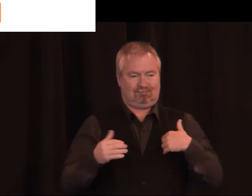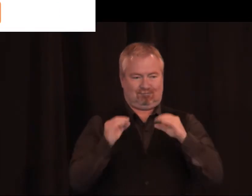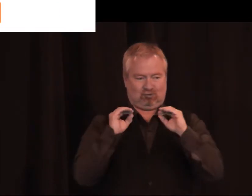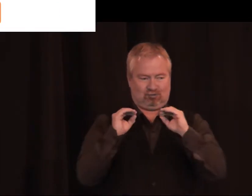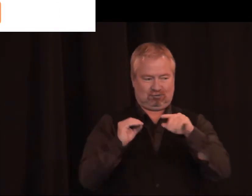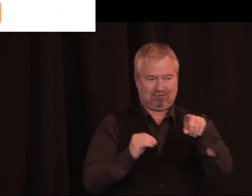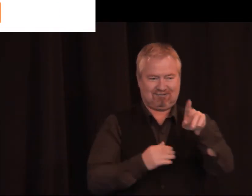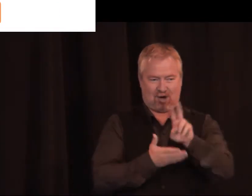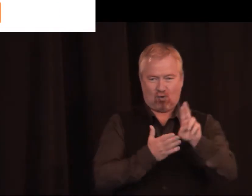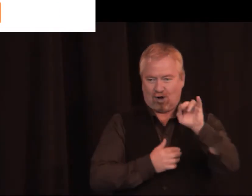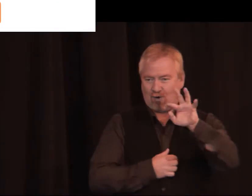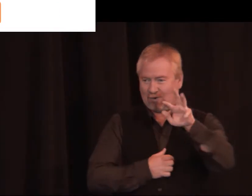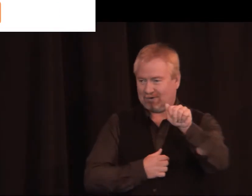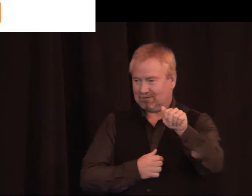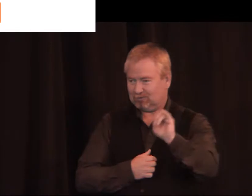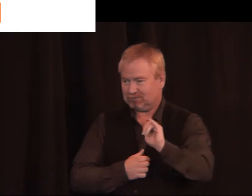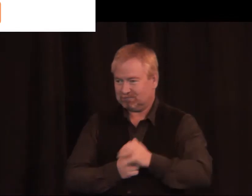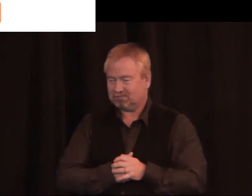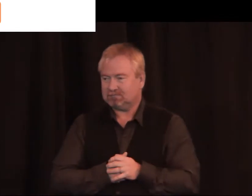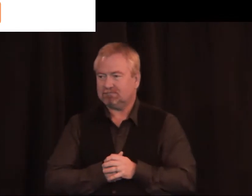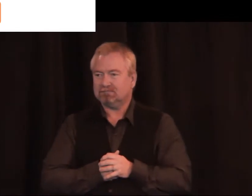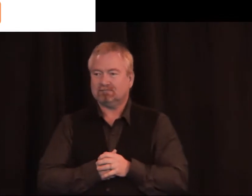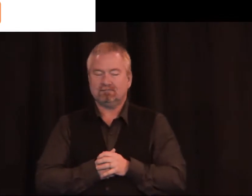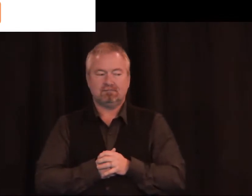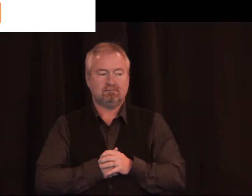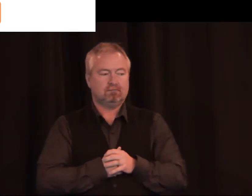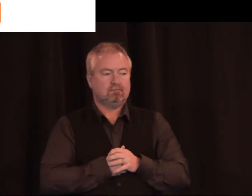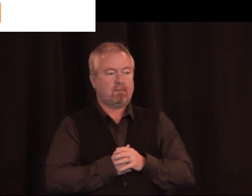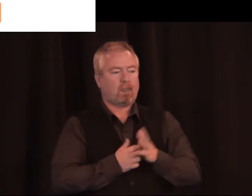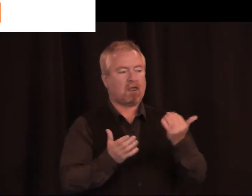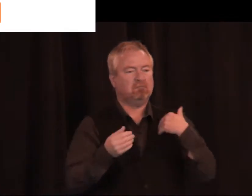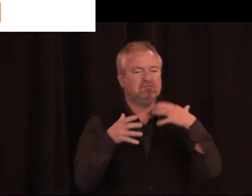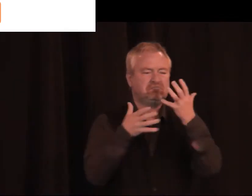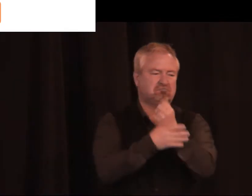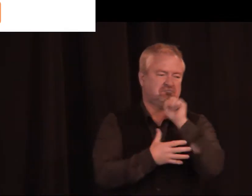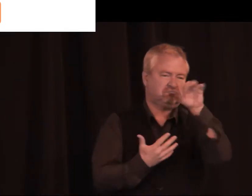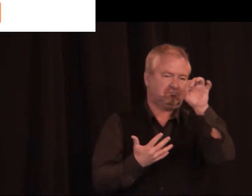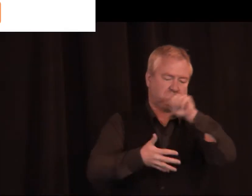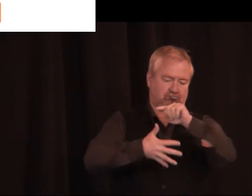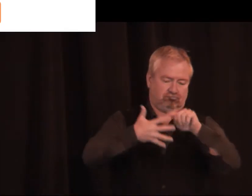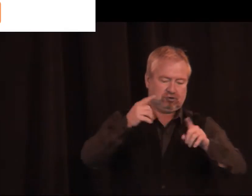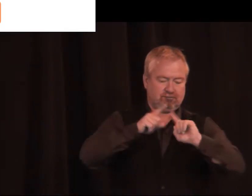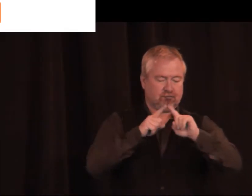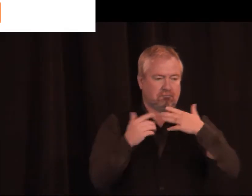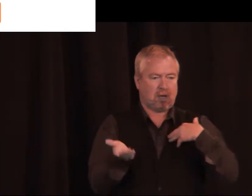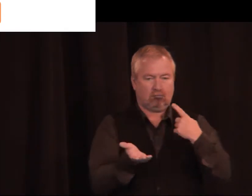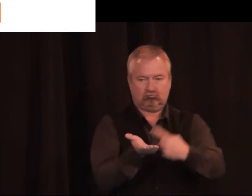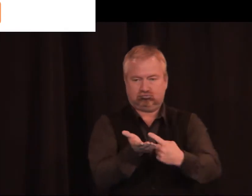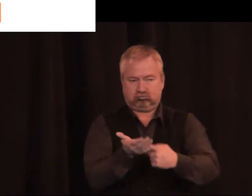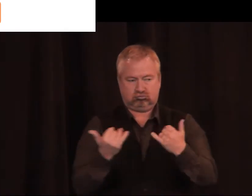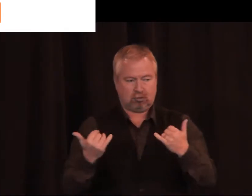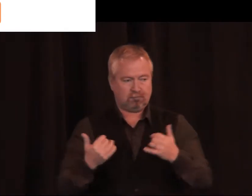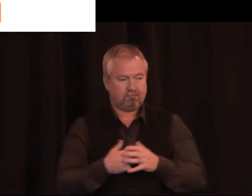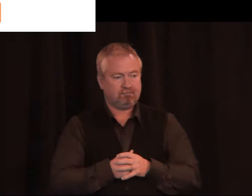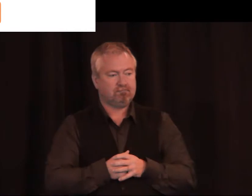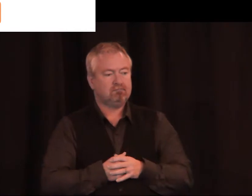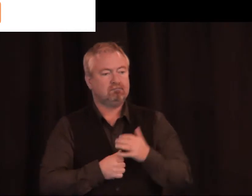So, this is just a brief overview of the talk that I'm going to give today. I'm going to give you an introduction for a longitudinal study